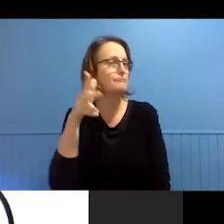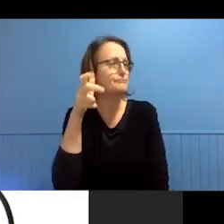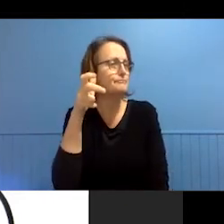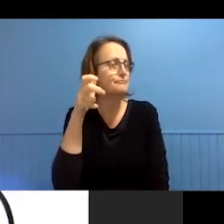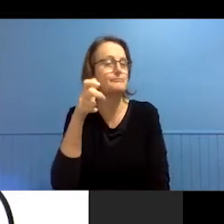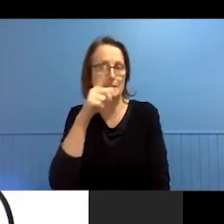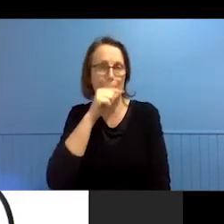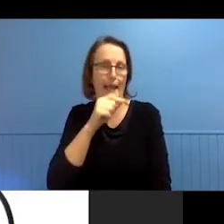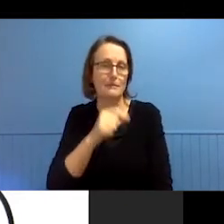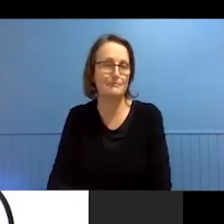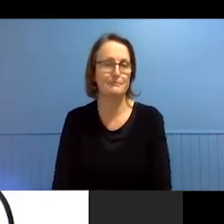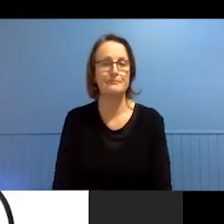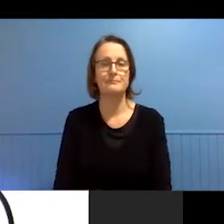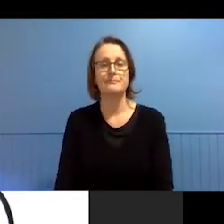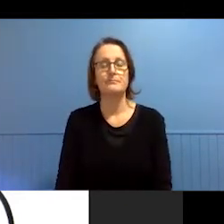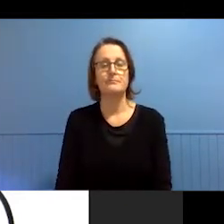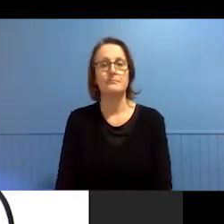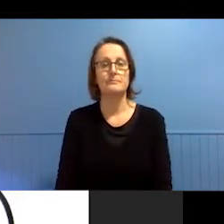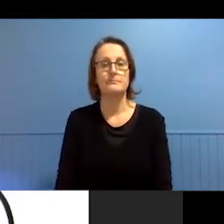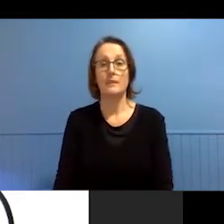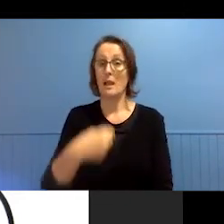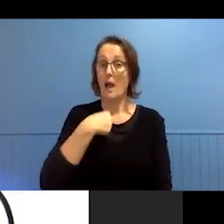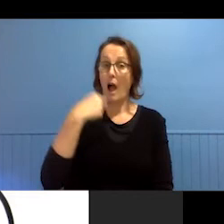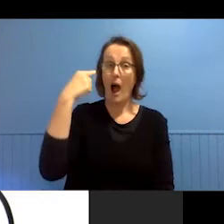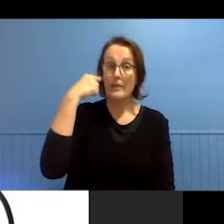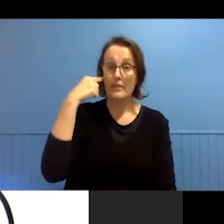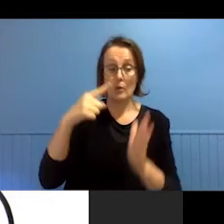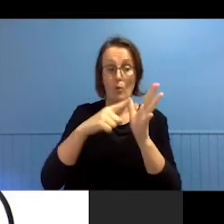your online stream. I actually think that the audio is more important